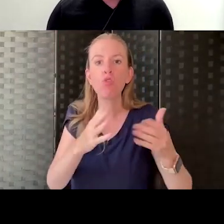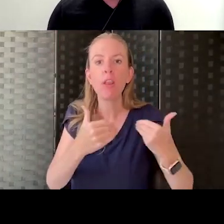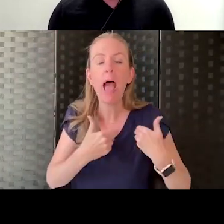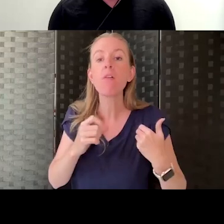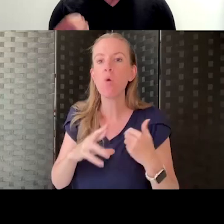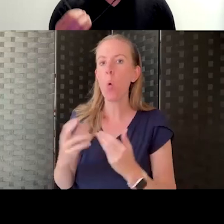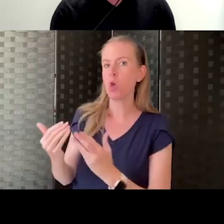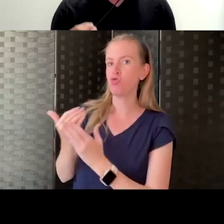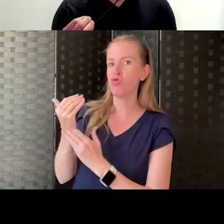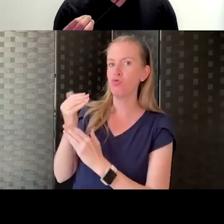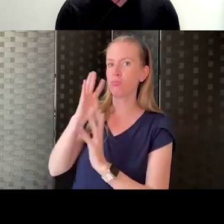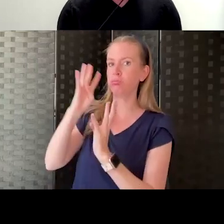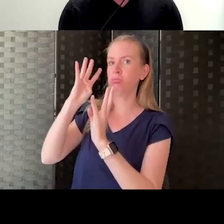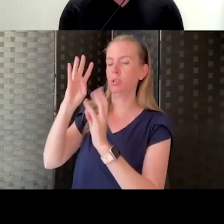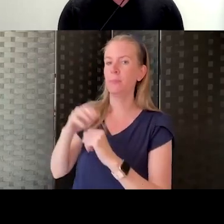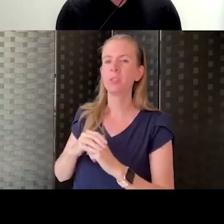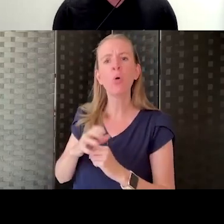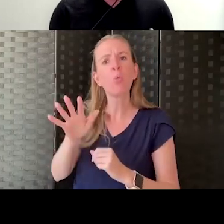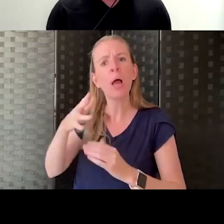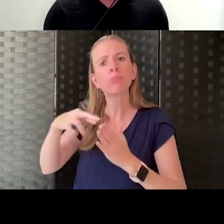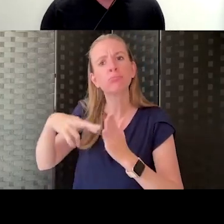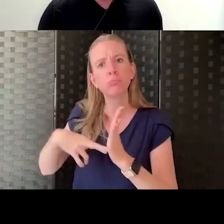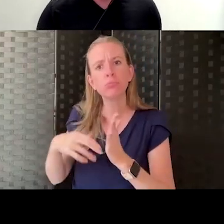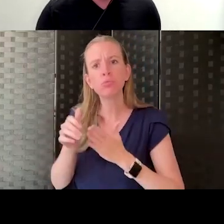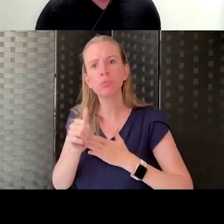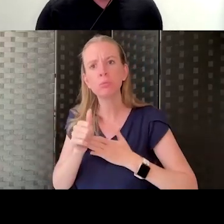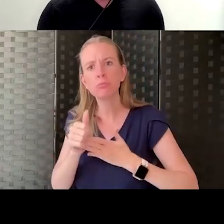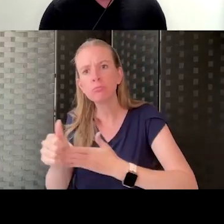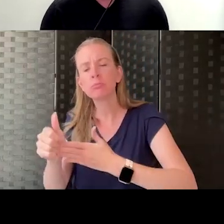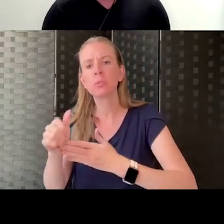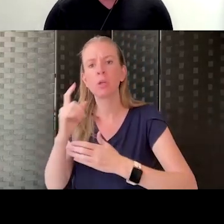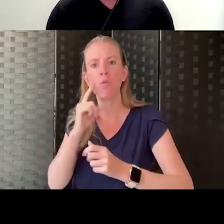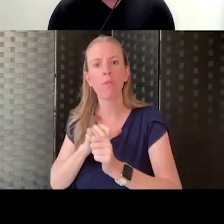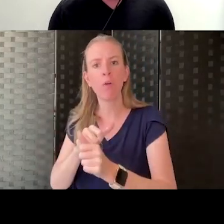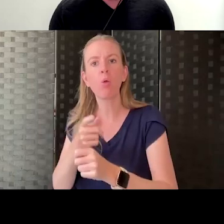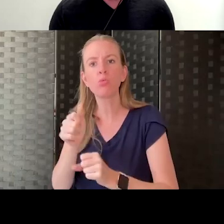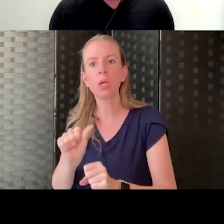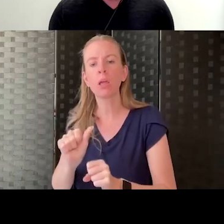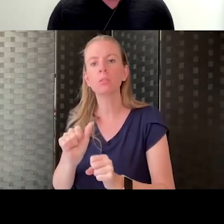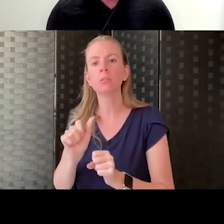started. Some rules and some guidelines you may want to follow to help smooth the process along